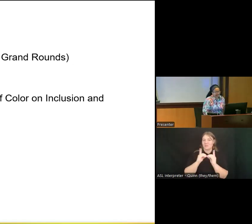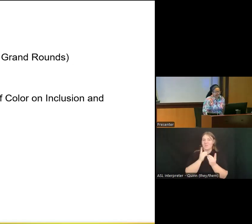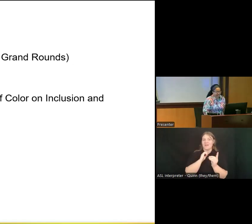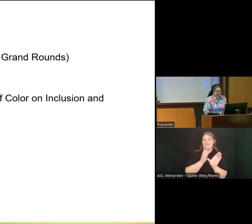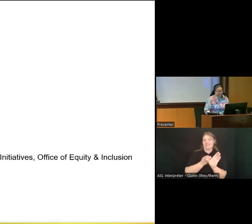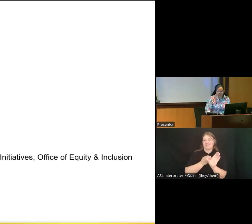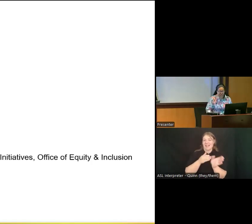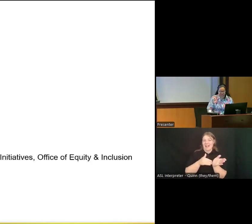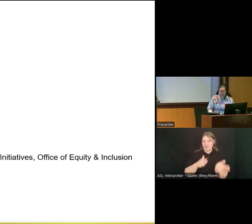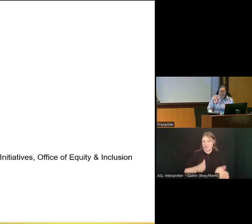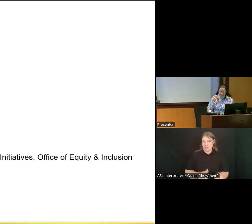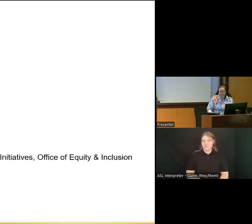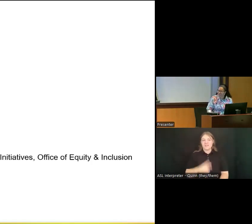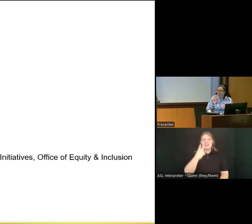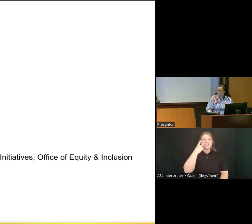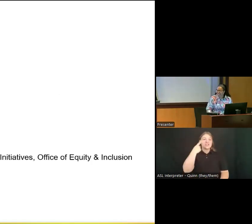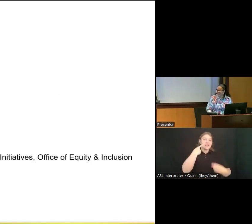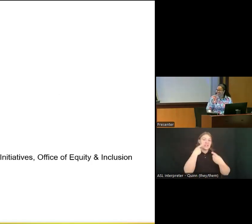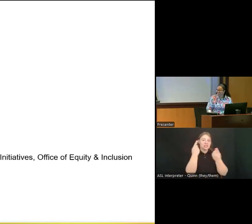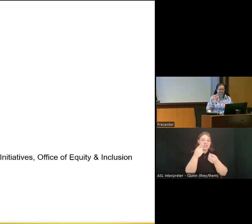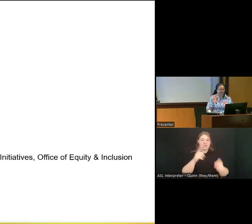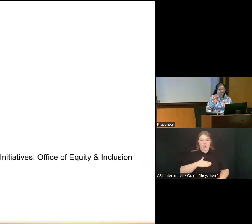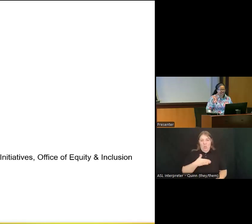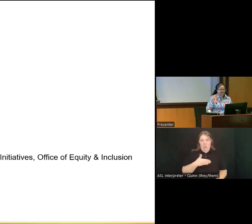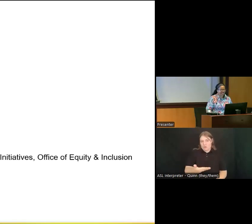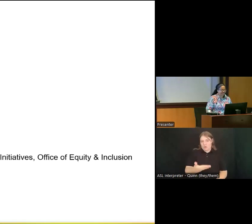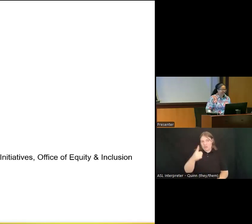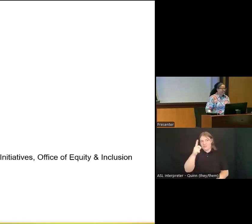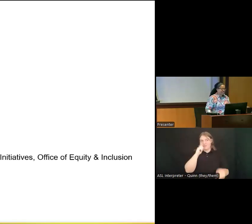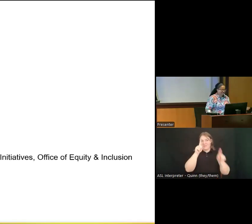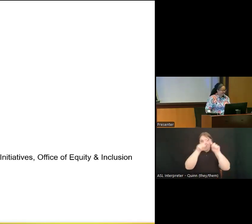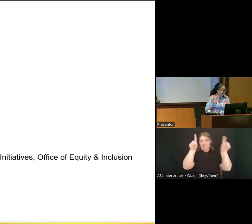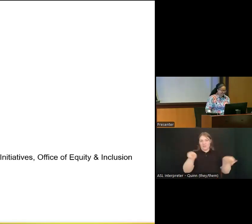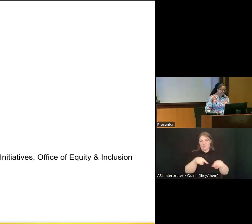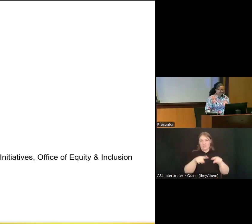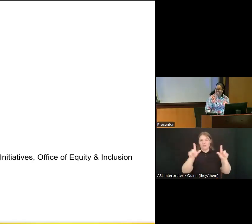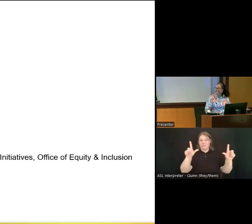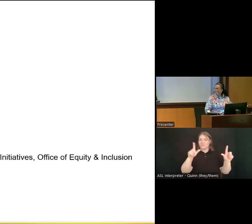the disclosures up on the screen we just ask that you pay close attention and acknowledge